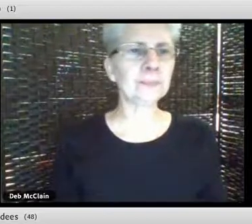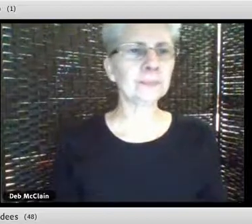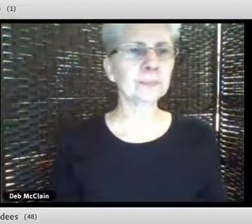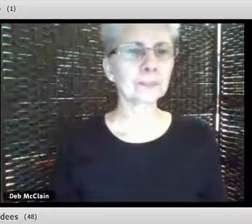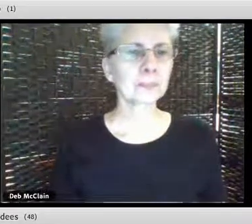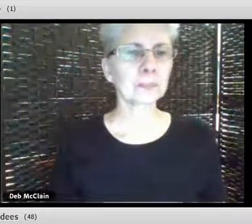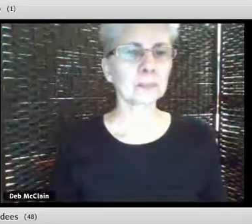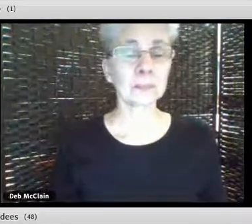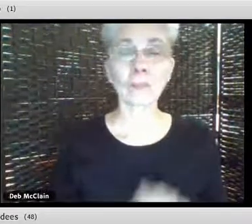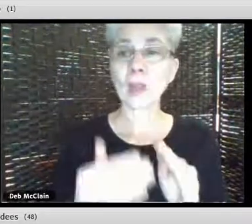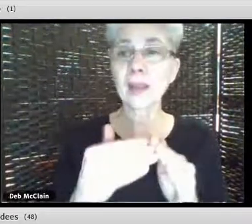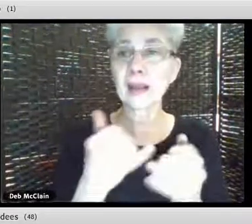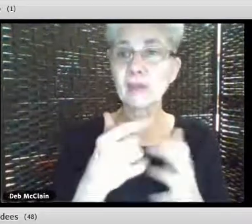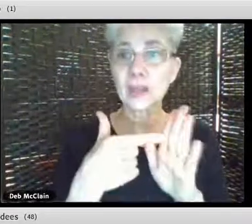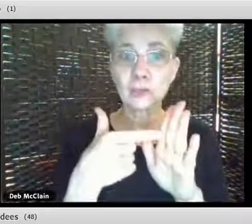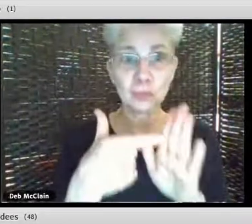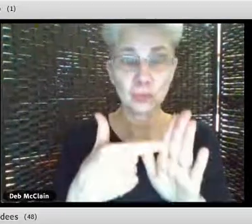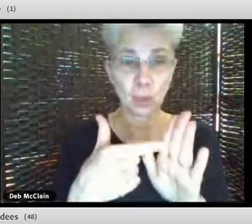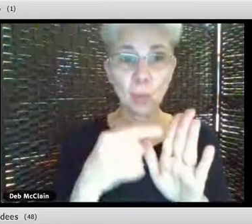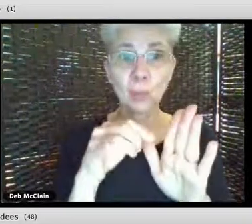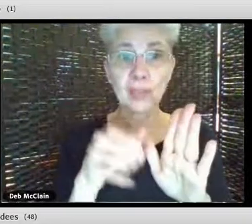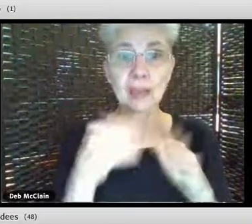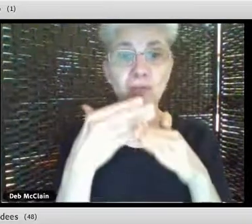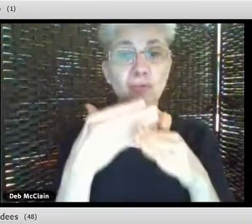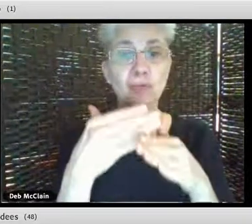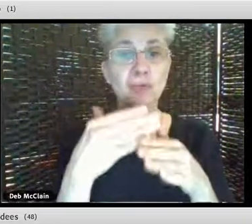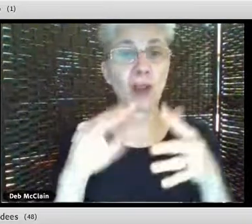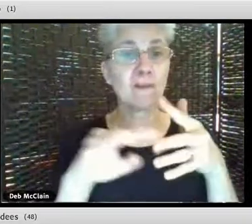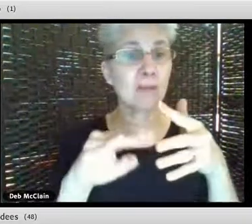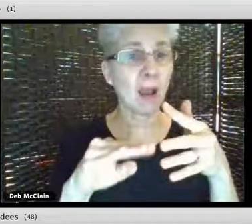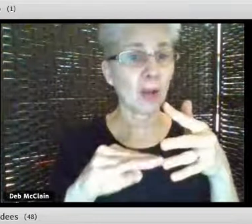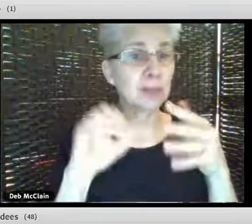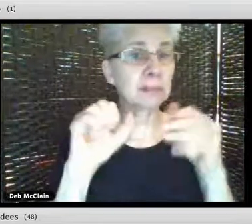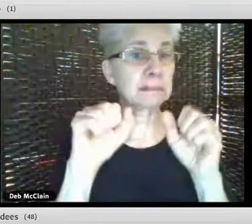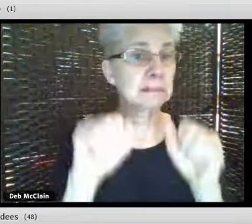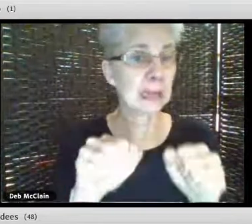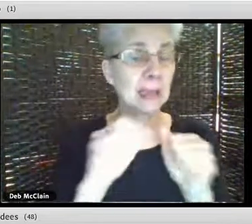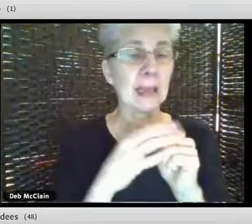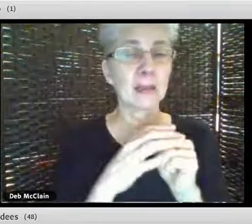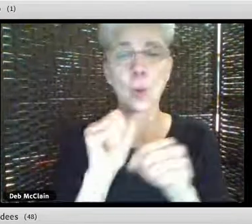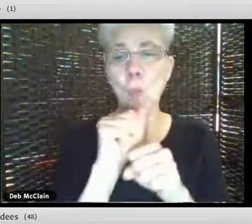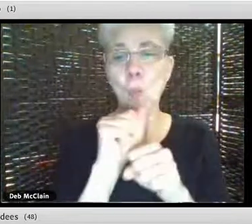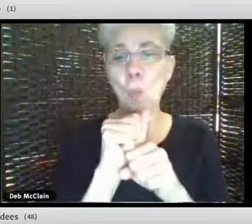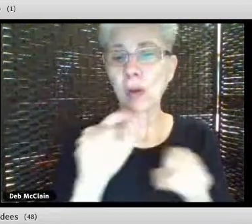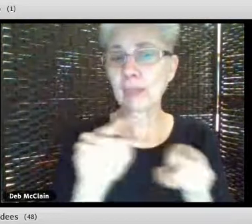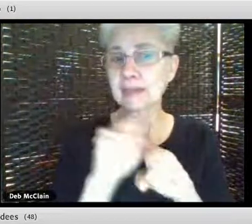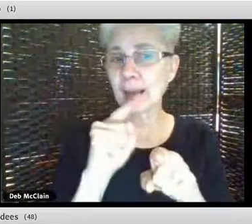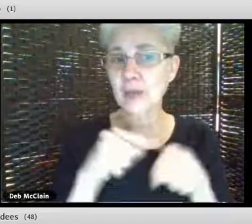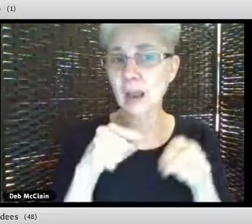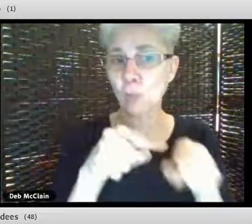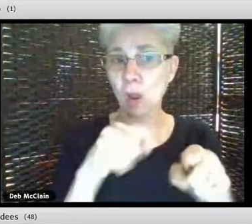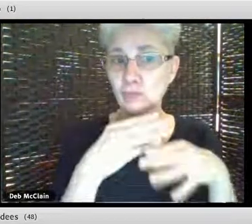And again, everything I'm going to show you, you can share your files with people. You can work on them at the same time,